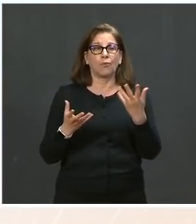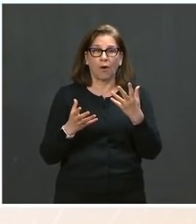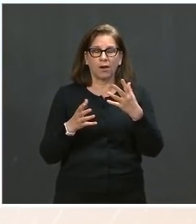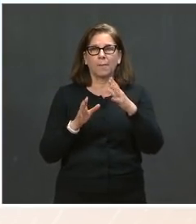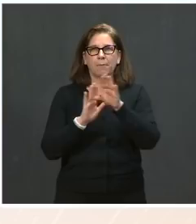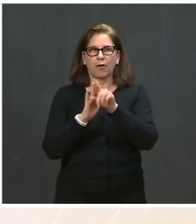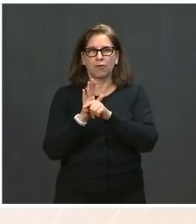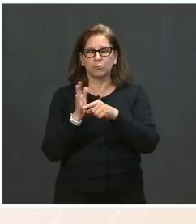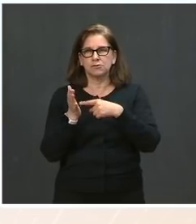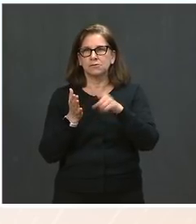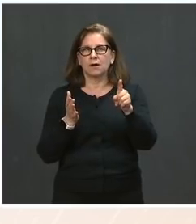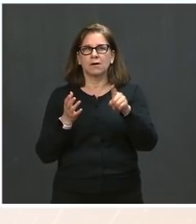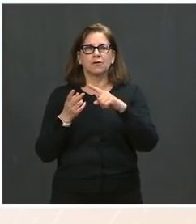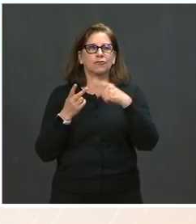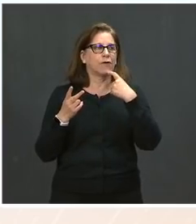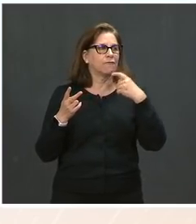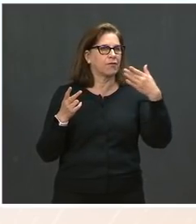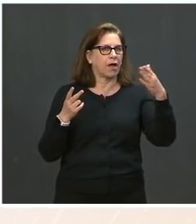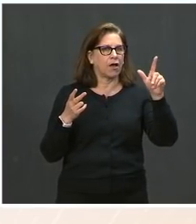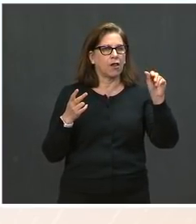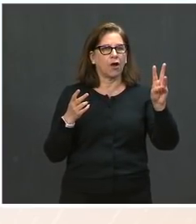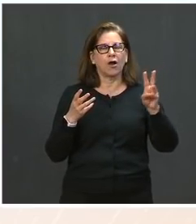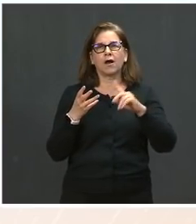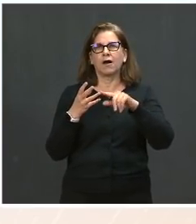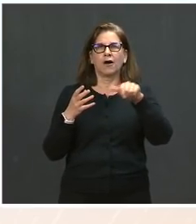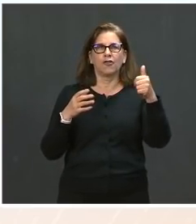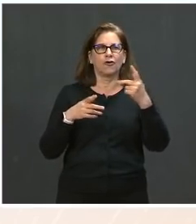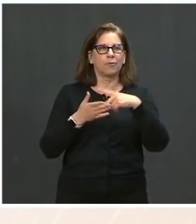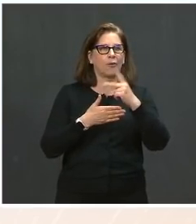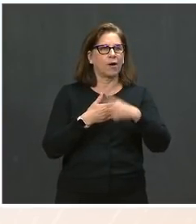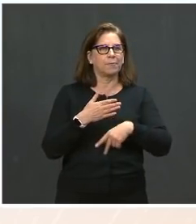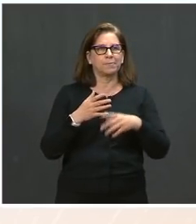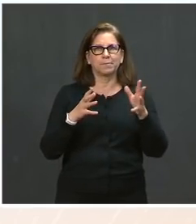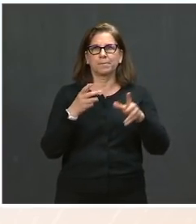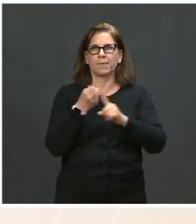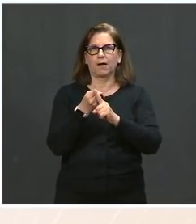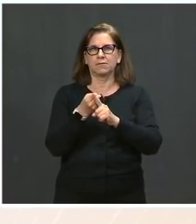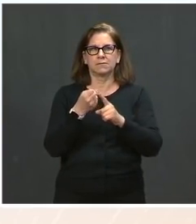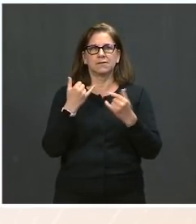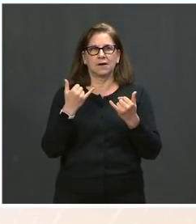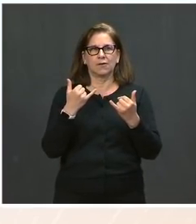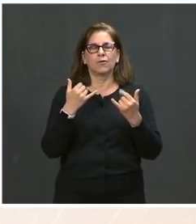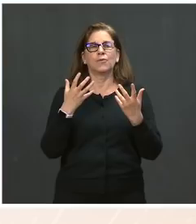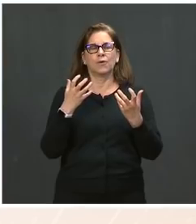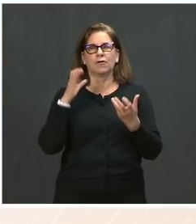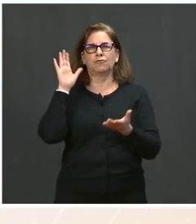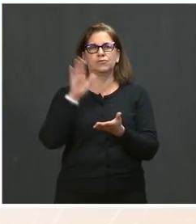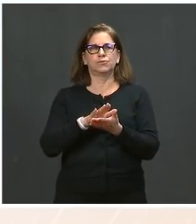efforts that have had a measurable impact in states to reduce incidents of gun violence, of homicide,